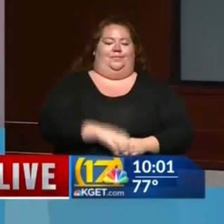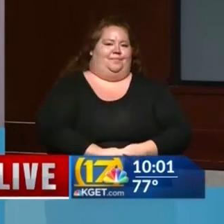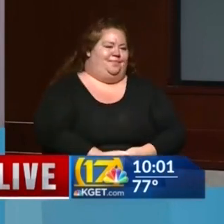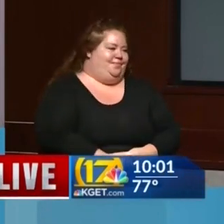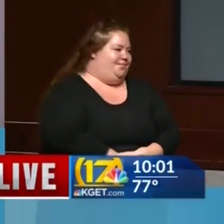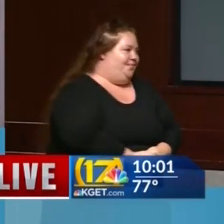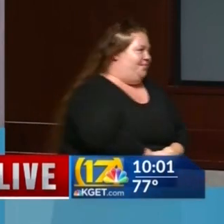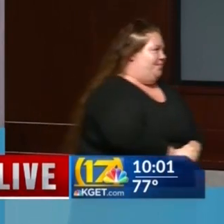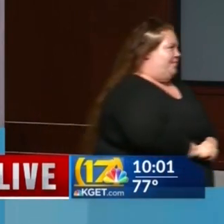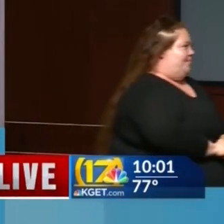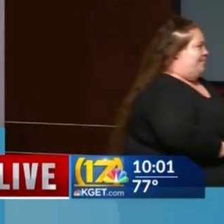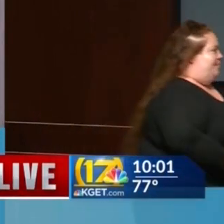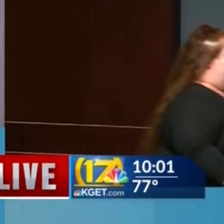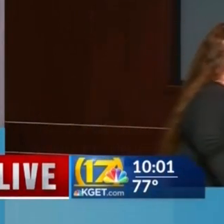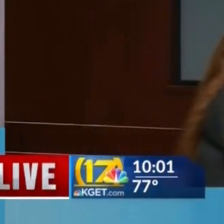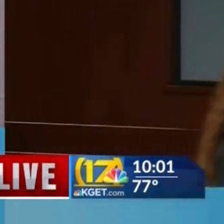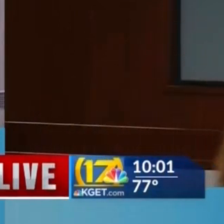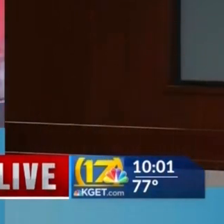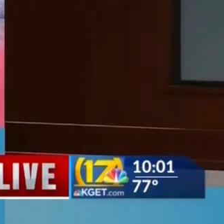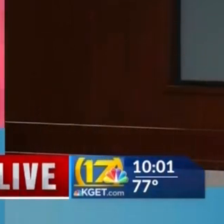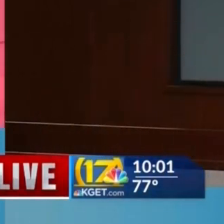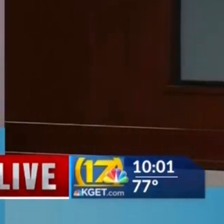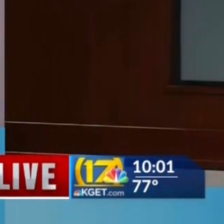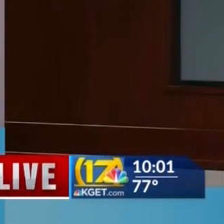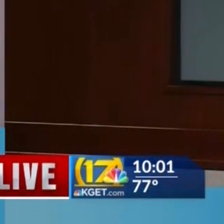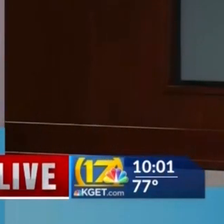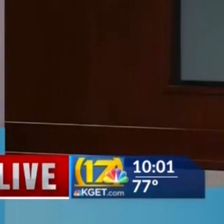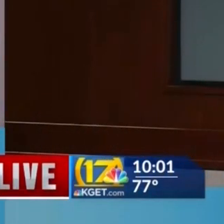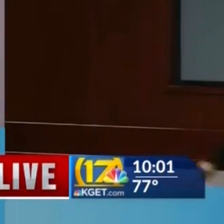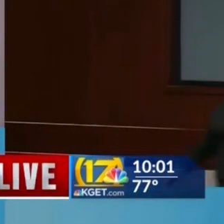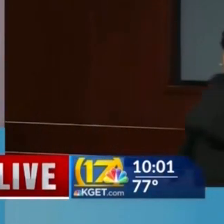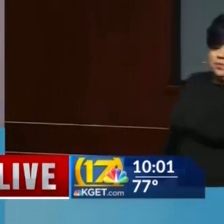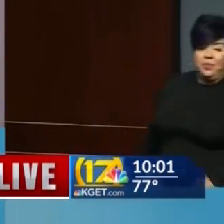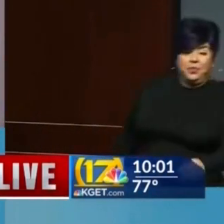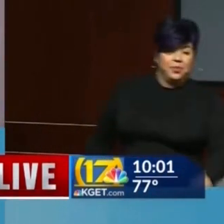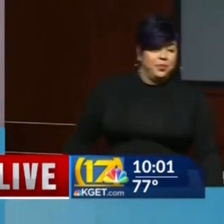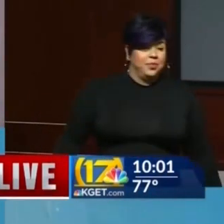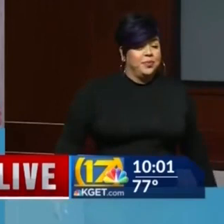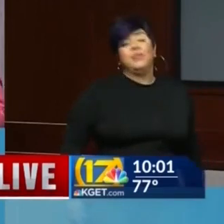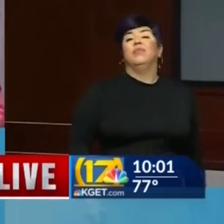REGISTER THERE, AND YOU WILL TURN IT OVER TO BRYNN, OUR